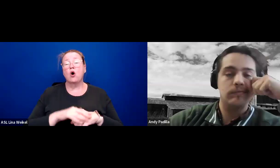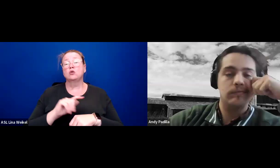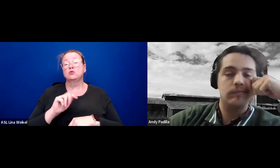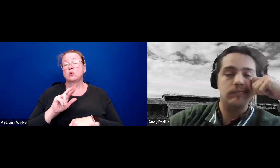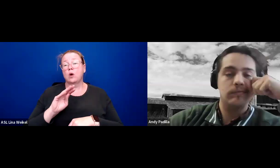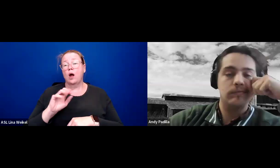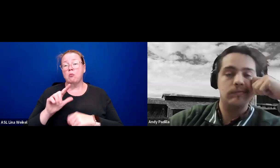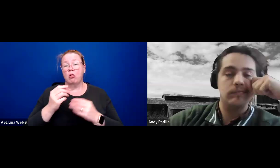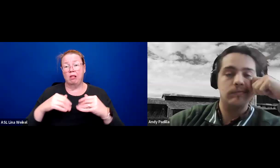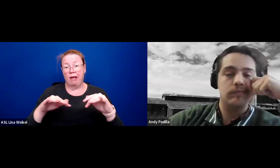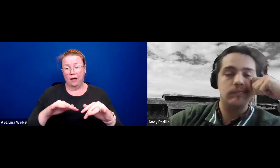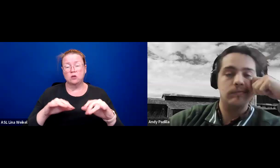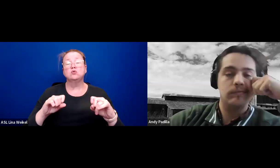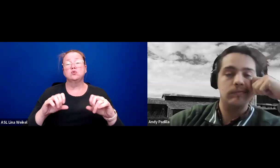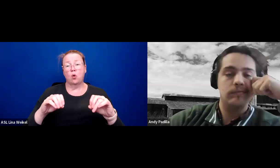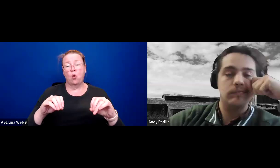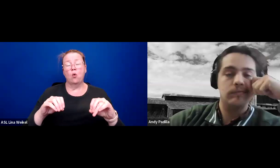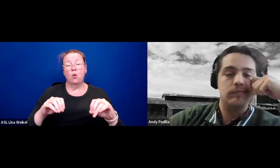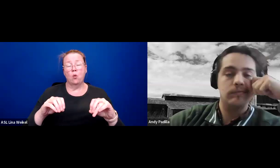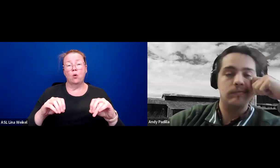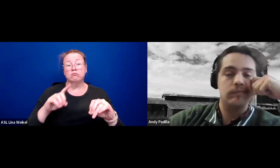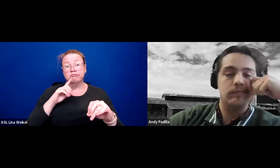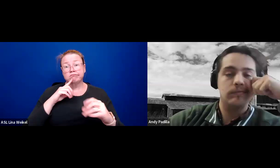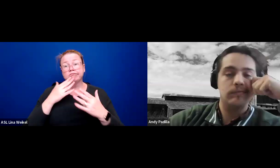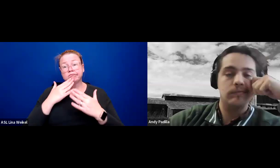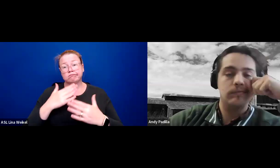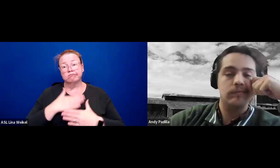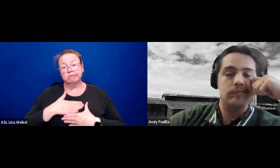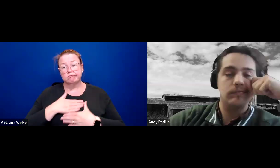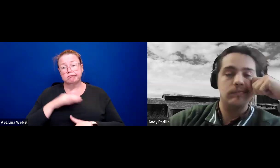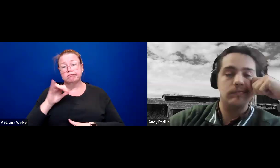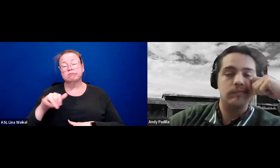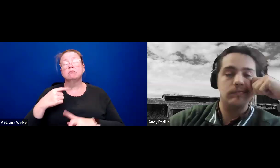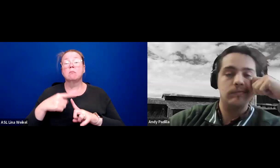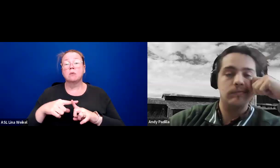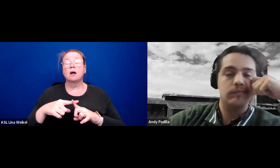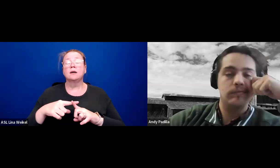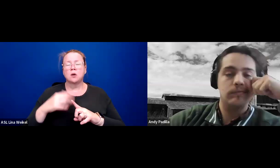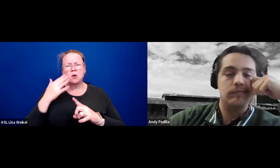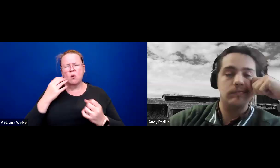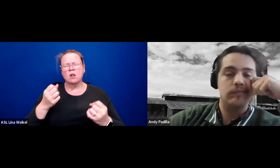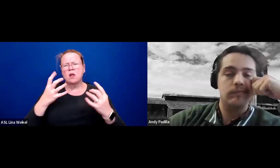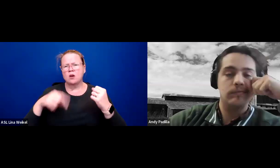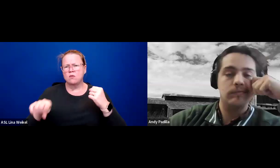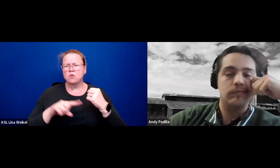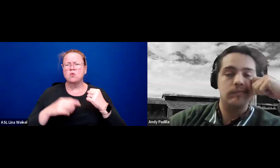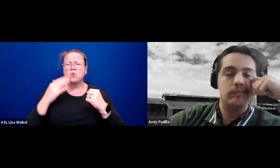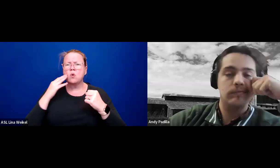Elissa w/ APRIL: and so that you know I'm super thankful for that. We also had. You know. I I know a lot of you probably know Mike Beers.